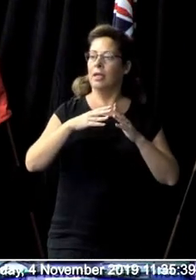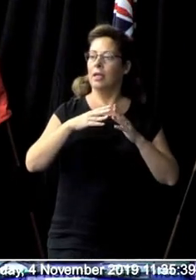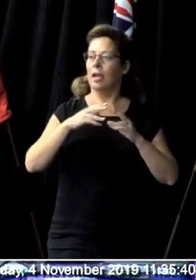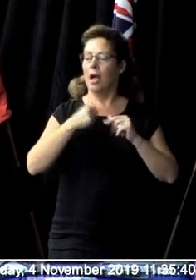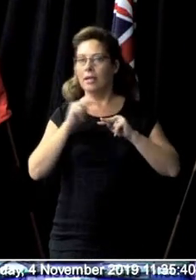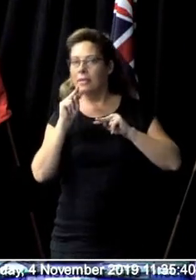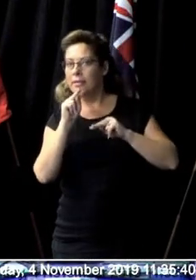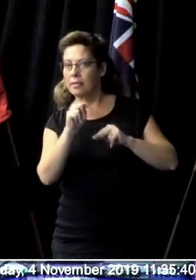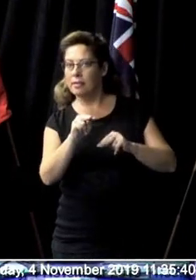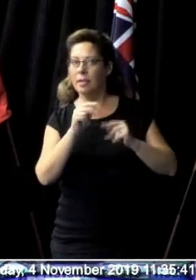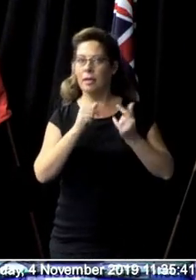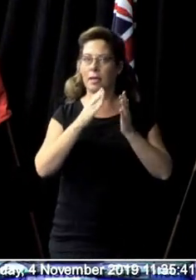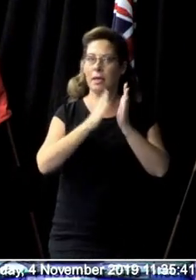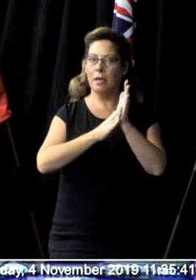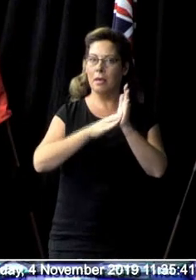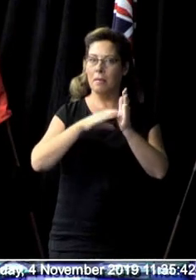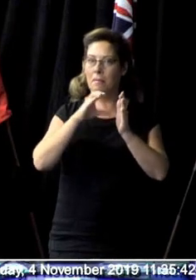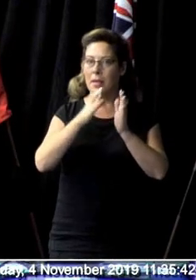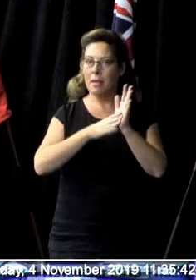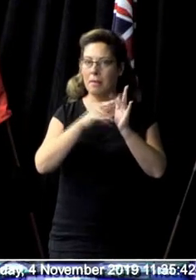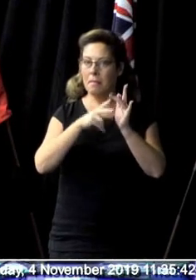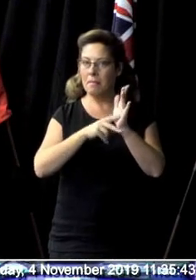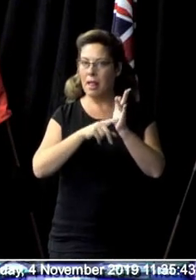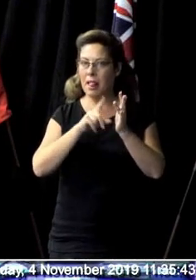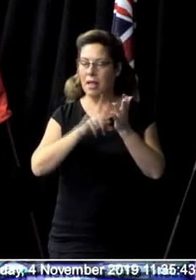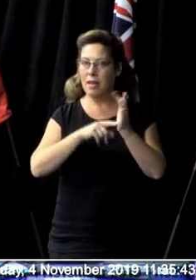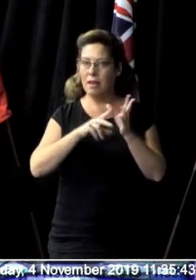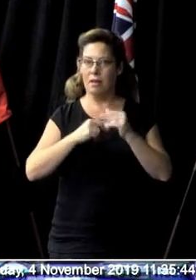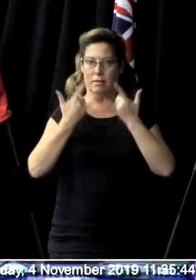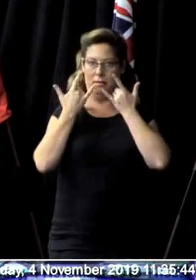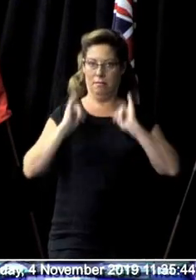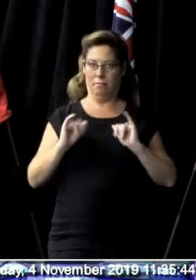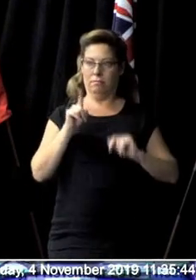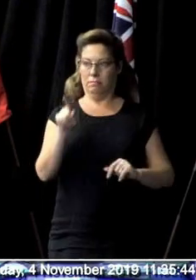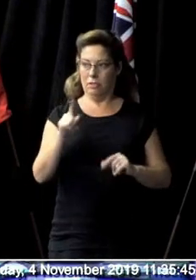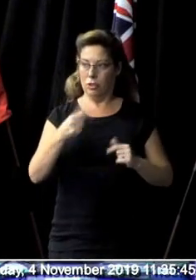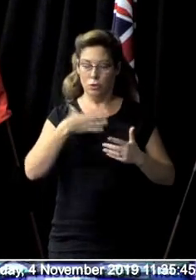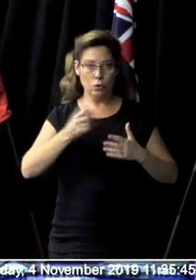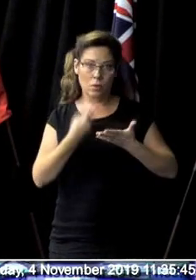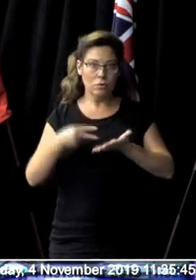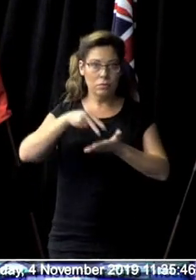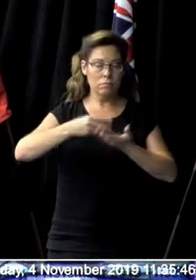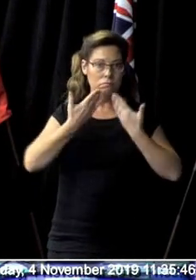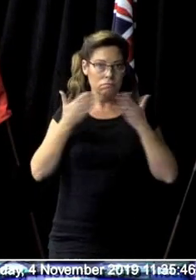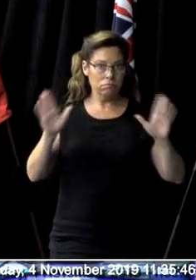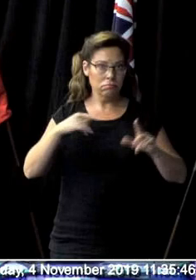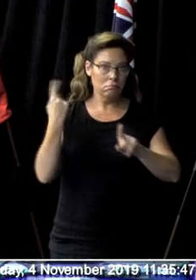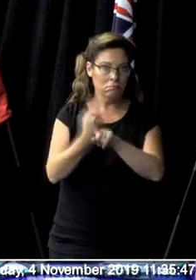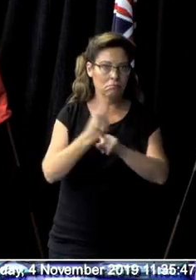Do you want the opportunity to say anything by way of opening? MS McMILLAN: No. Not at this stage, thank you. Thank you very much.